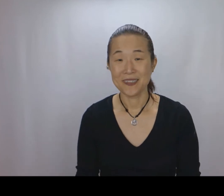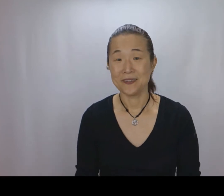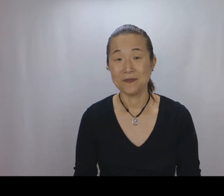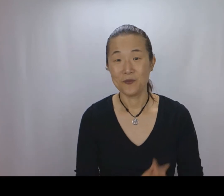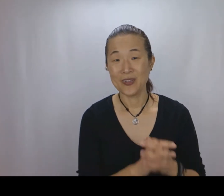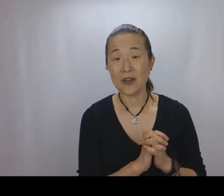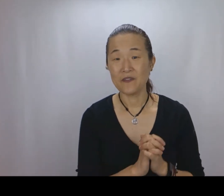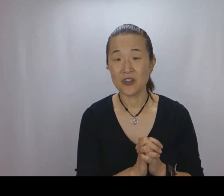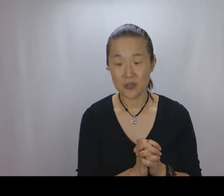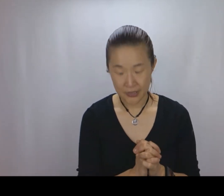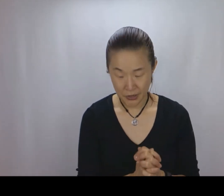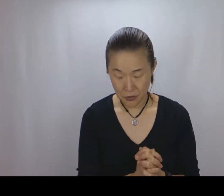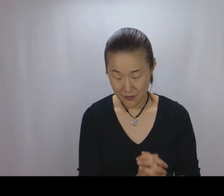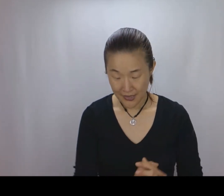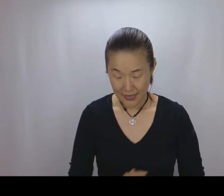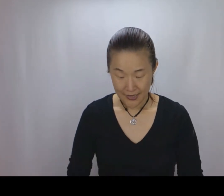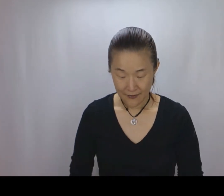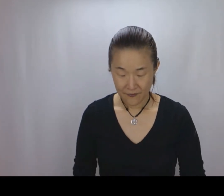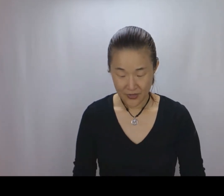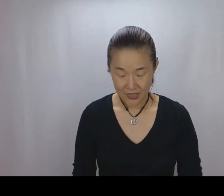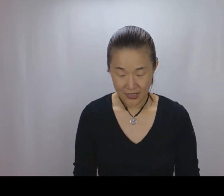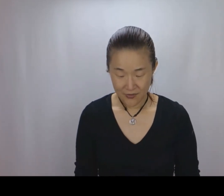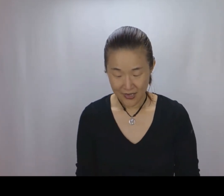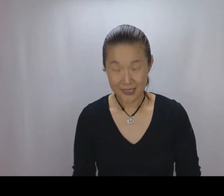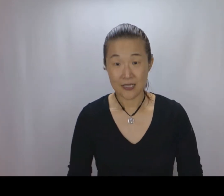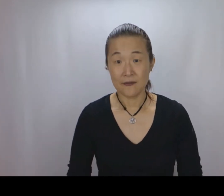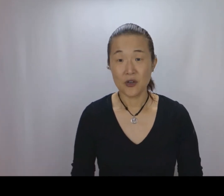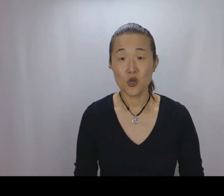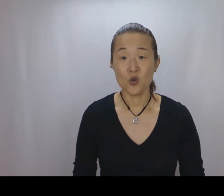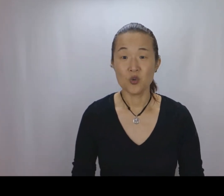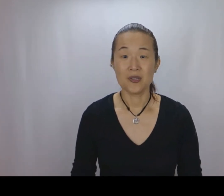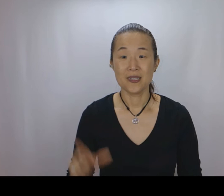So, without further ado, first interrogative who.